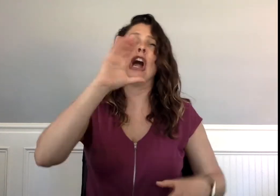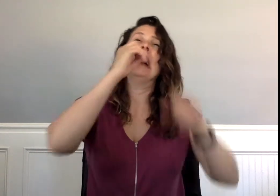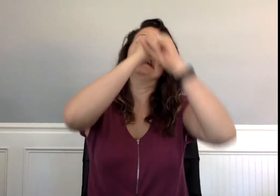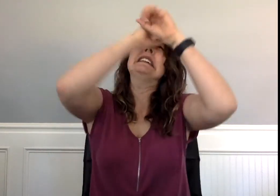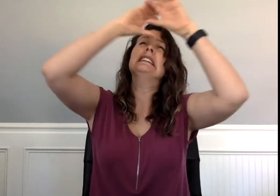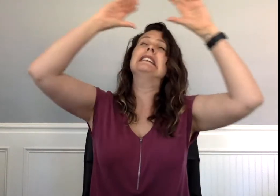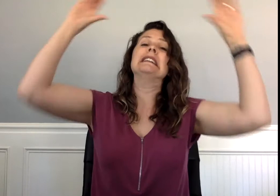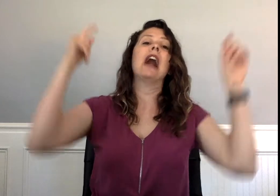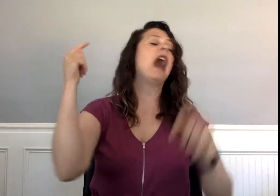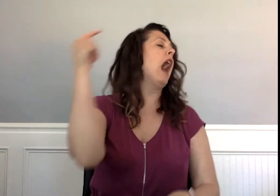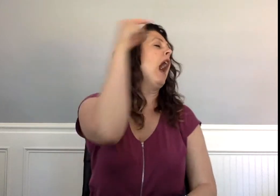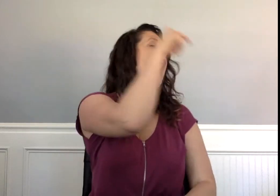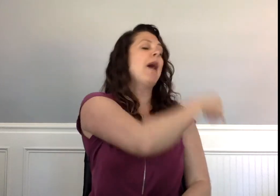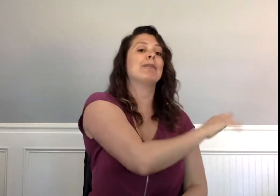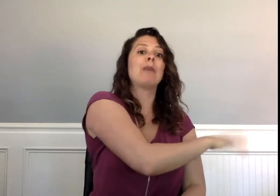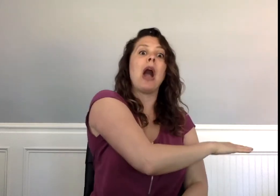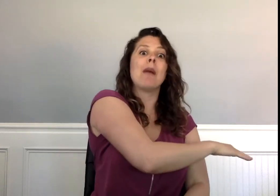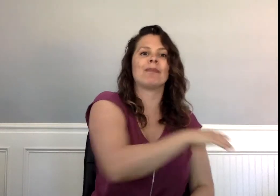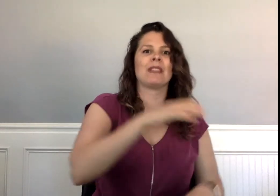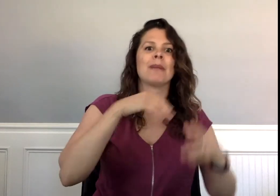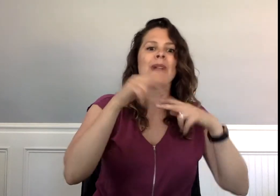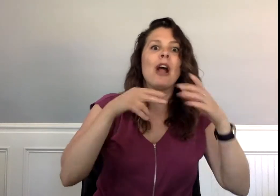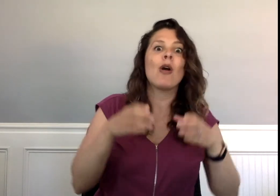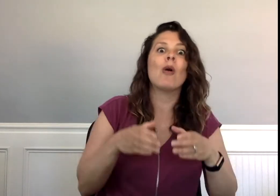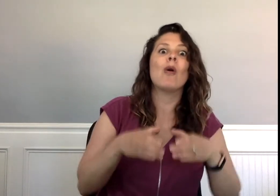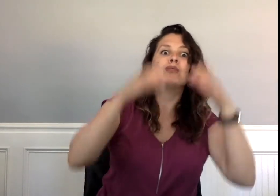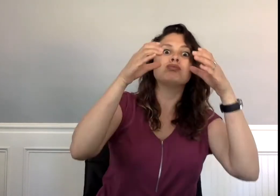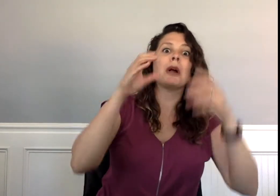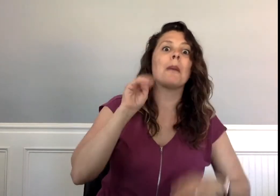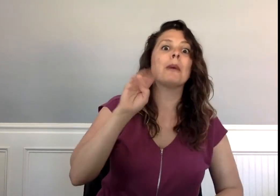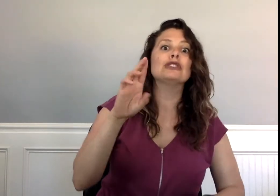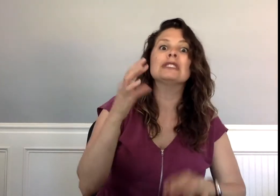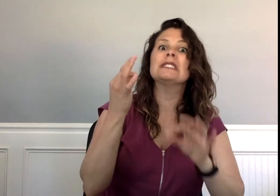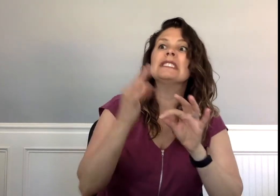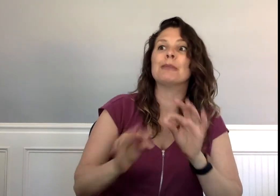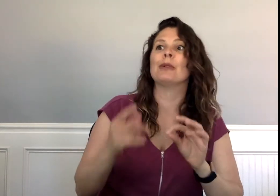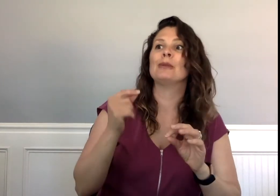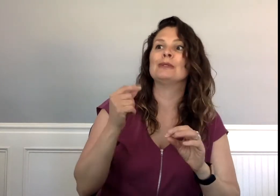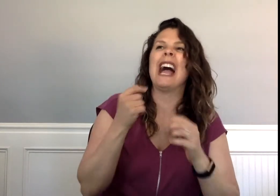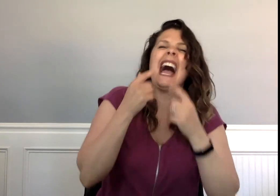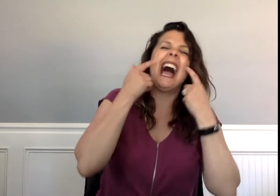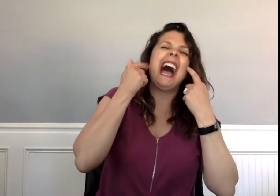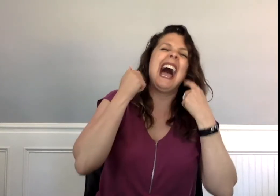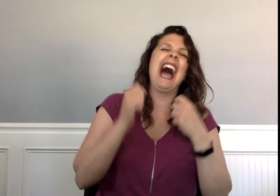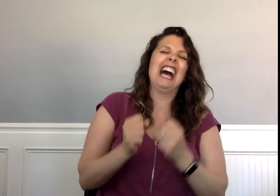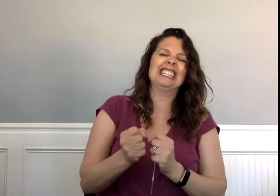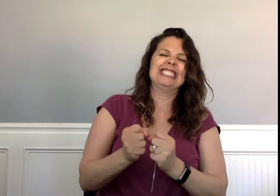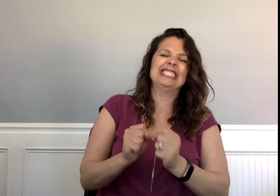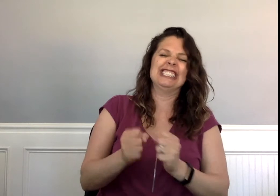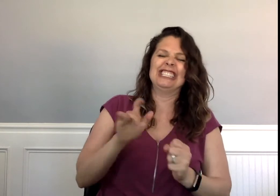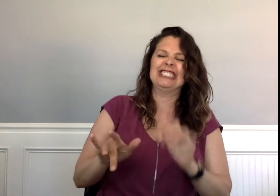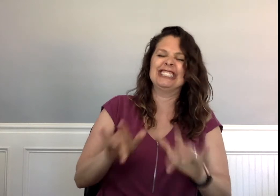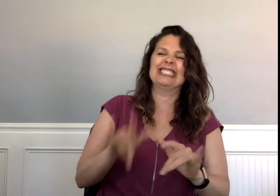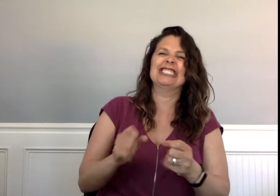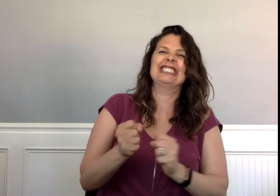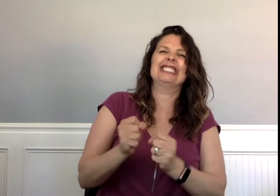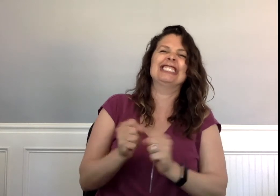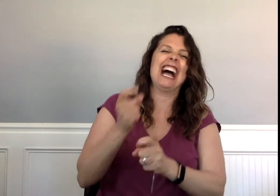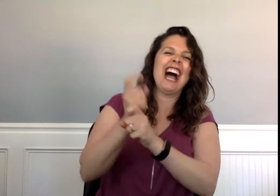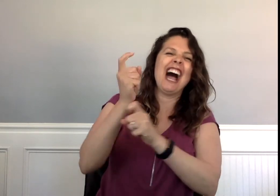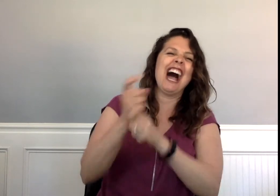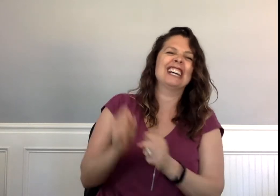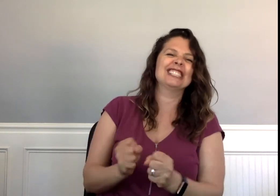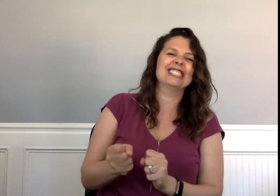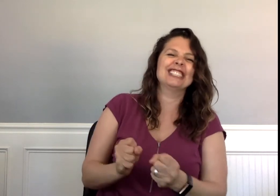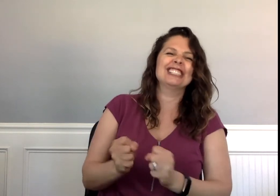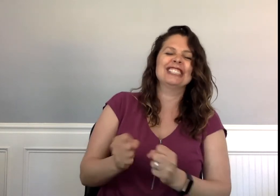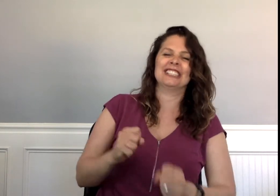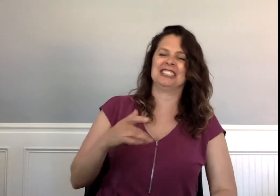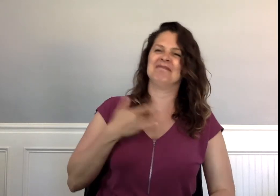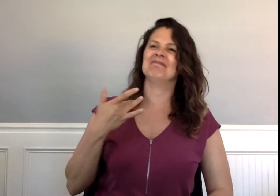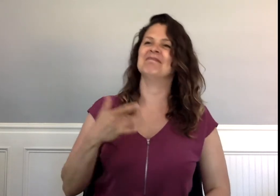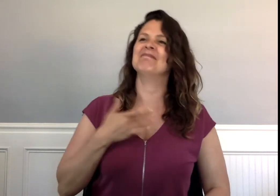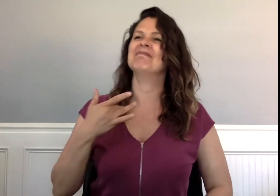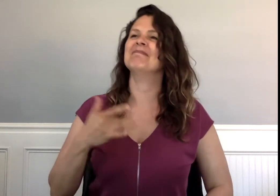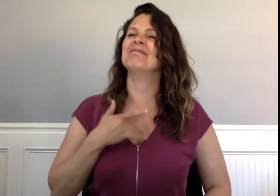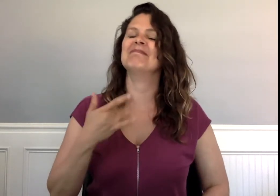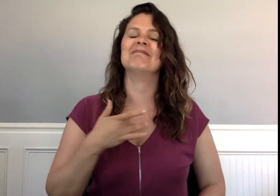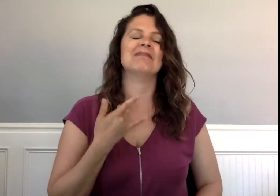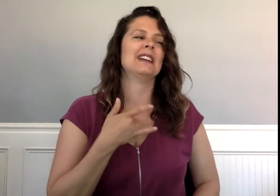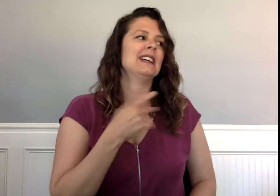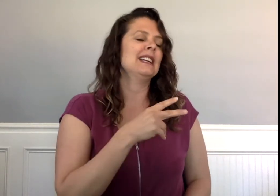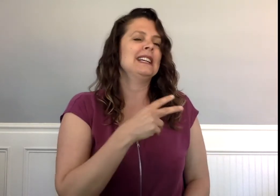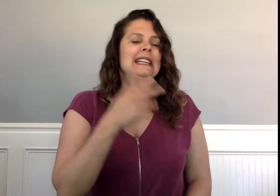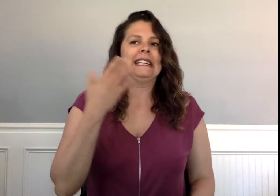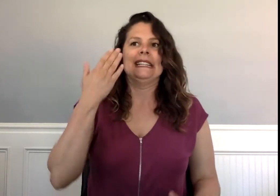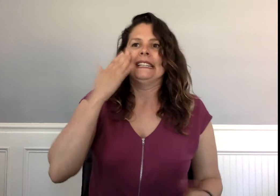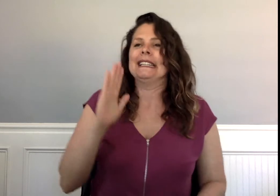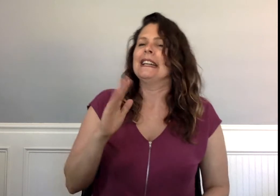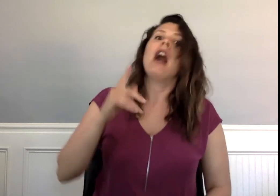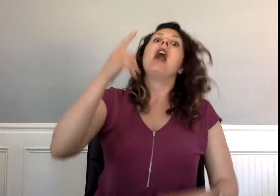Charlie pictured Mr. Simple inside the station, gleefully playing with gears and levers and buttons.